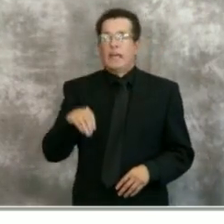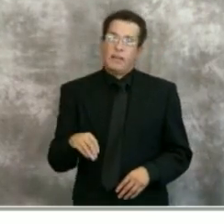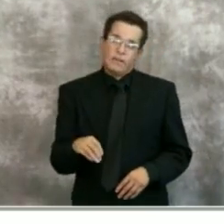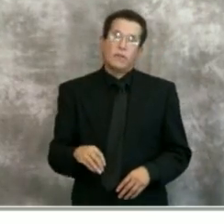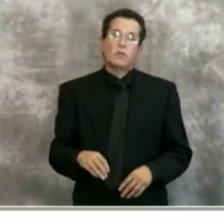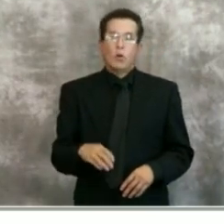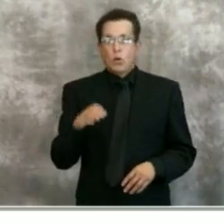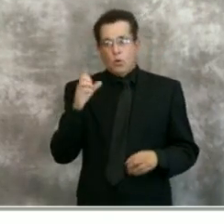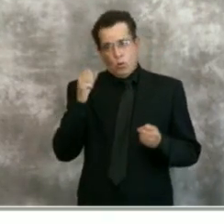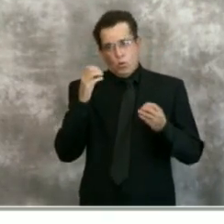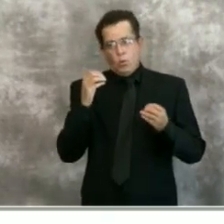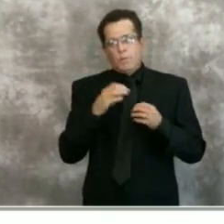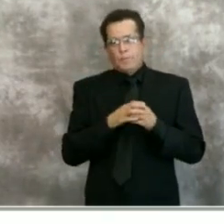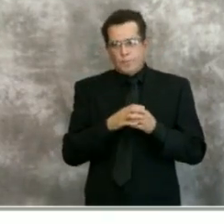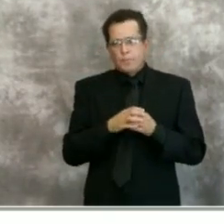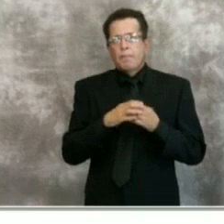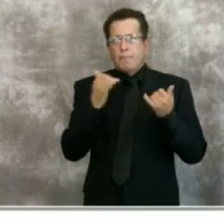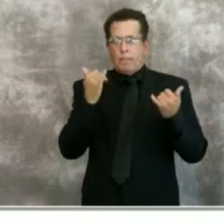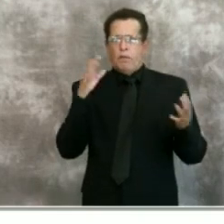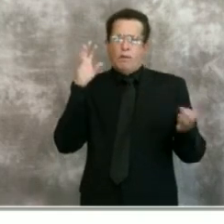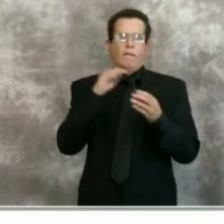CASES IN 26% OF THE TOTAL